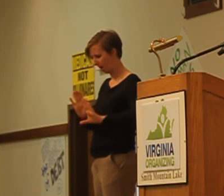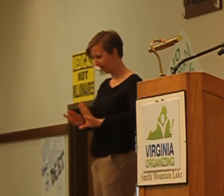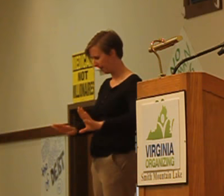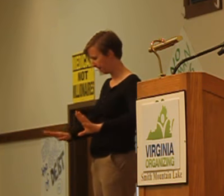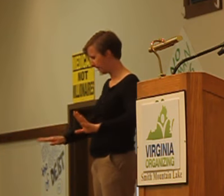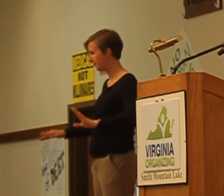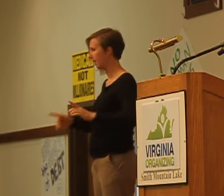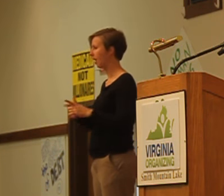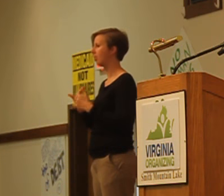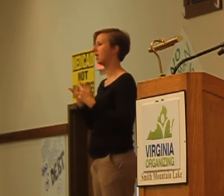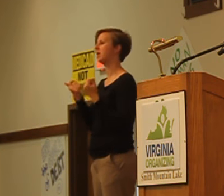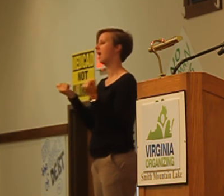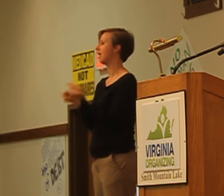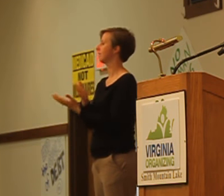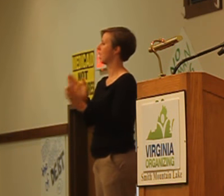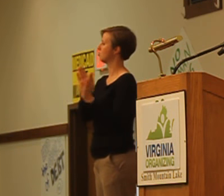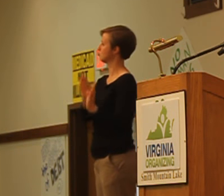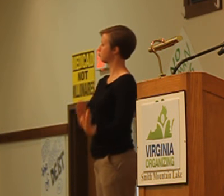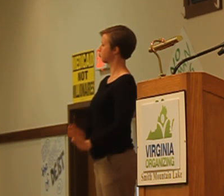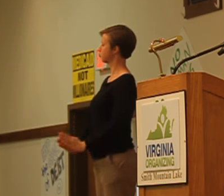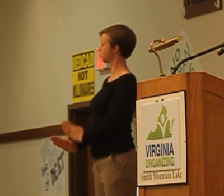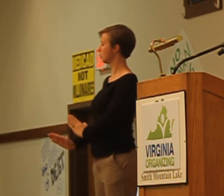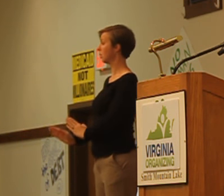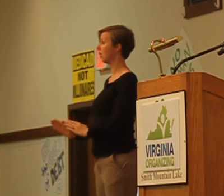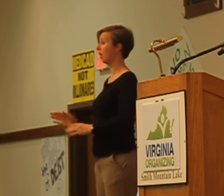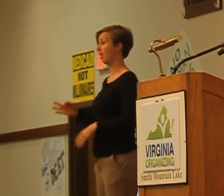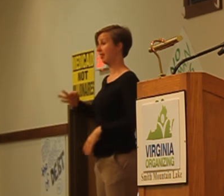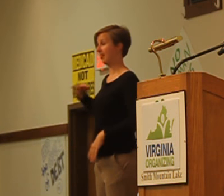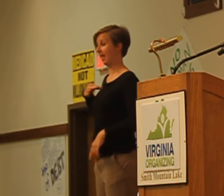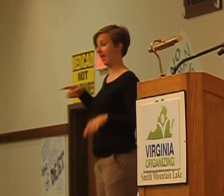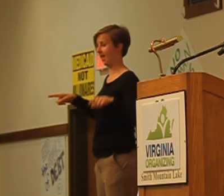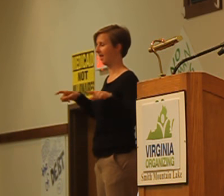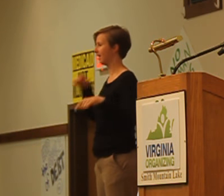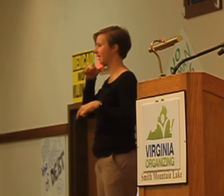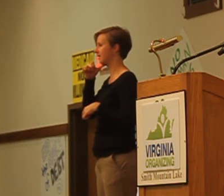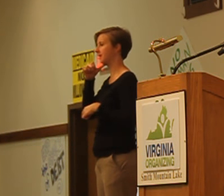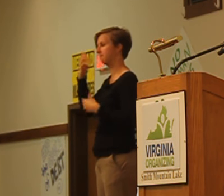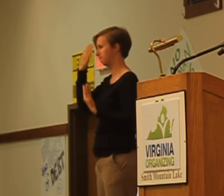Everything was planned out ahead of time. The candidates didn't know the questions,